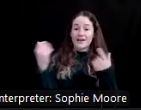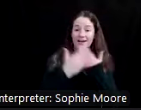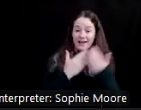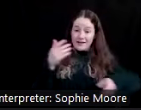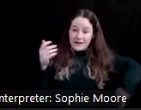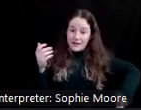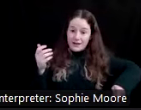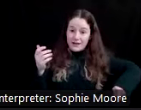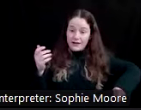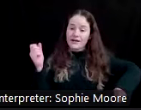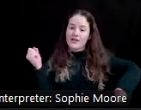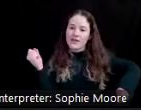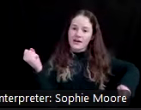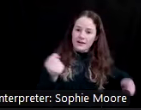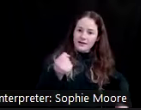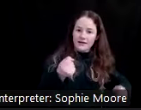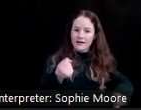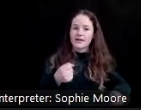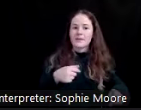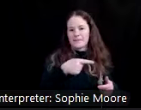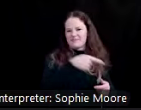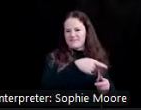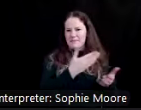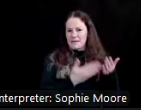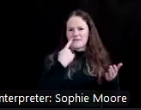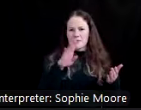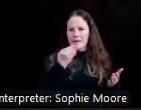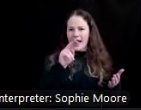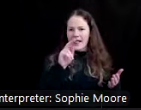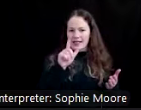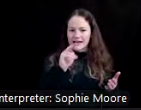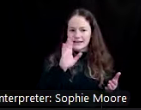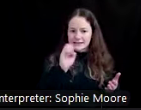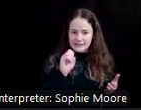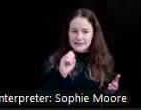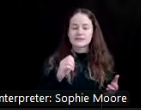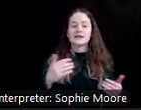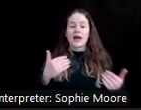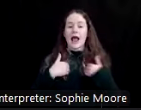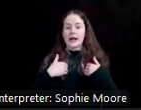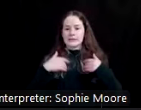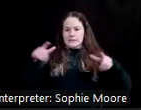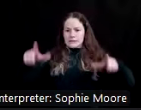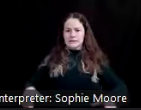little board in front of her knees to help make sure that she is able to stay where she needs to be. I think that she